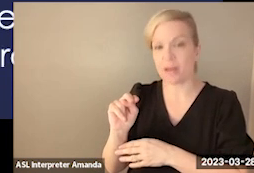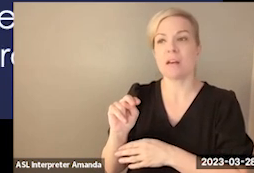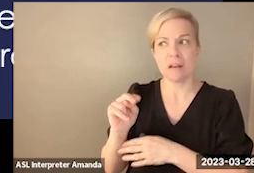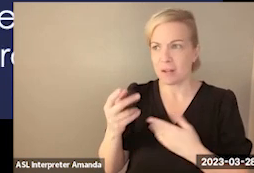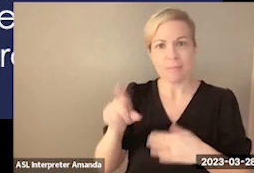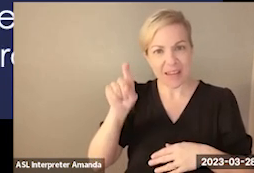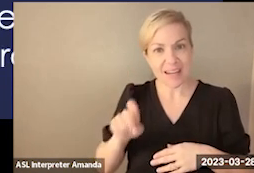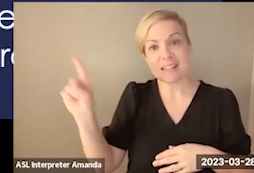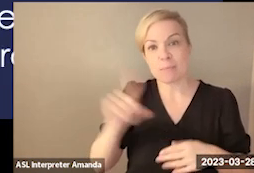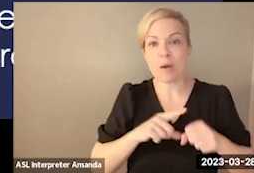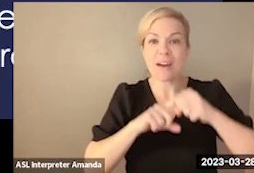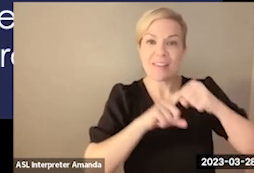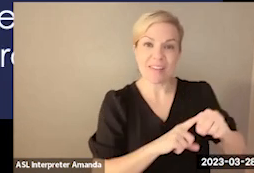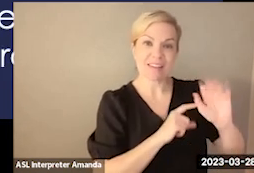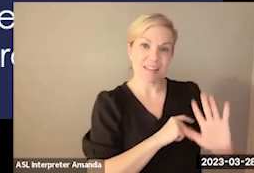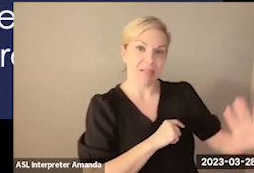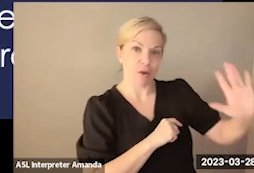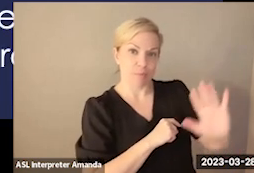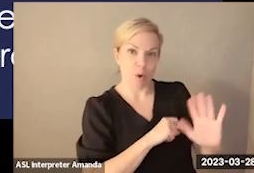Debbie Stine, Science & Technology Policy Academy: And that's where the analysis. what's that?